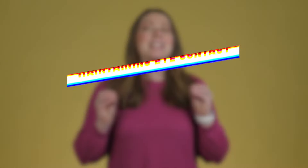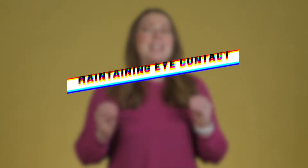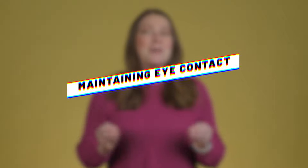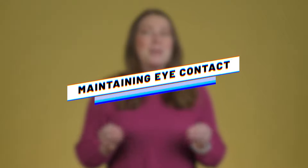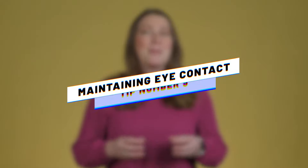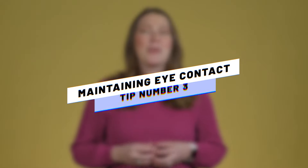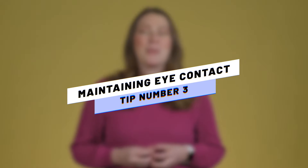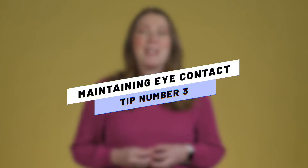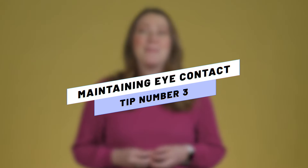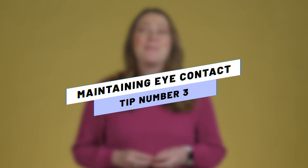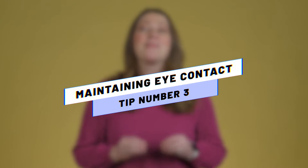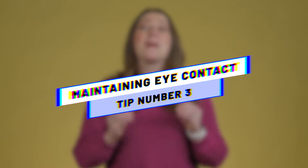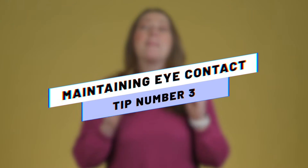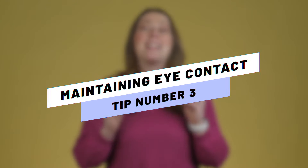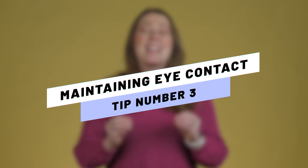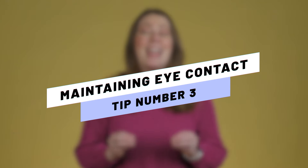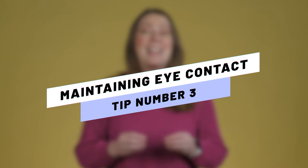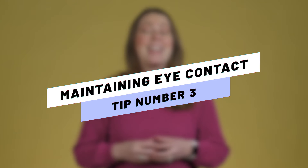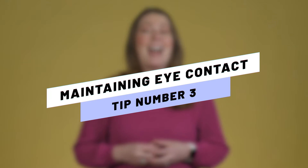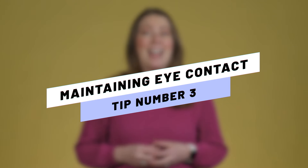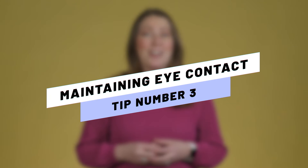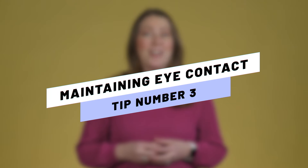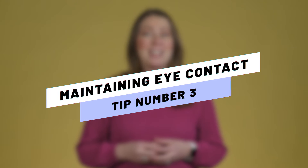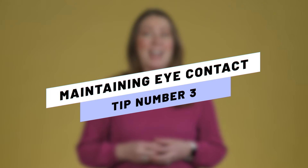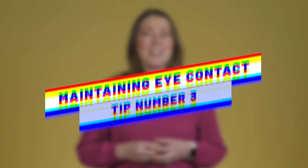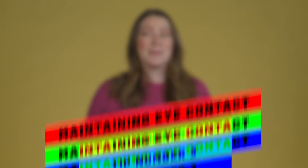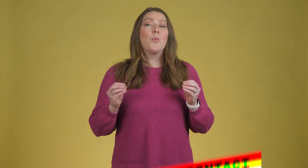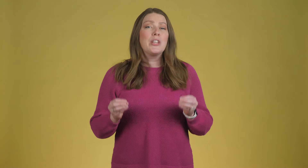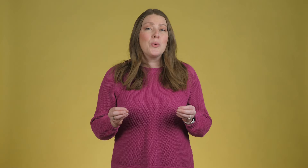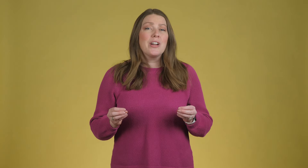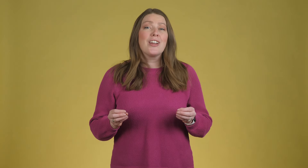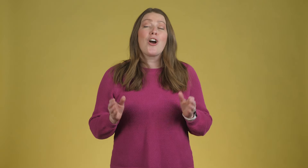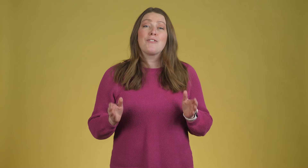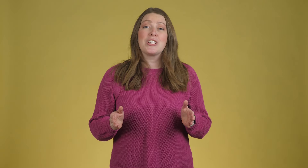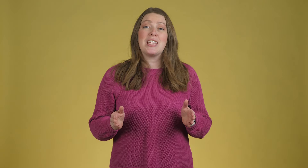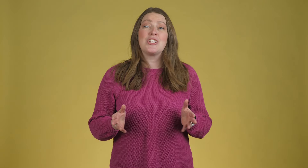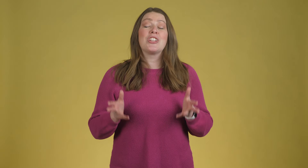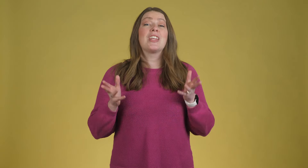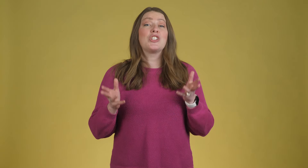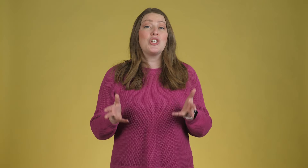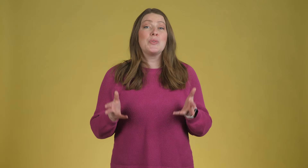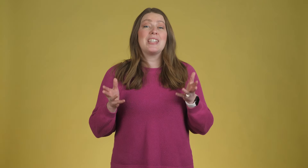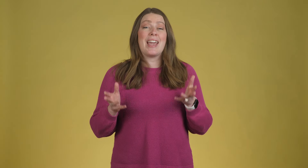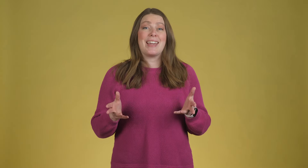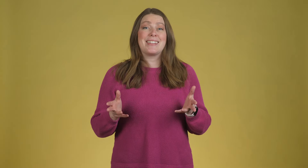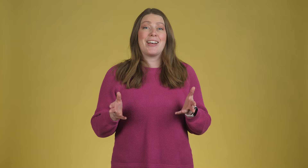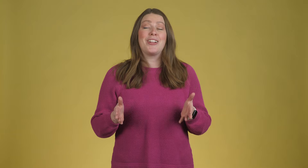Tip number three. Maintaining eye contact. When you are in a conversation that's using ASL.